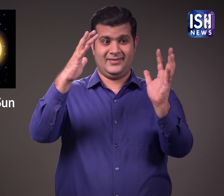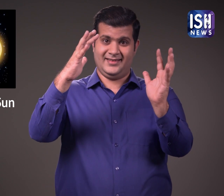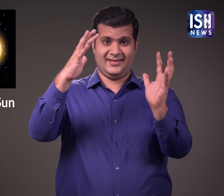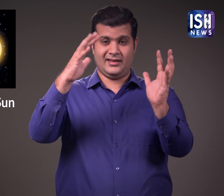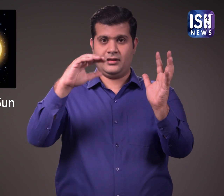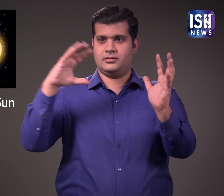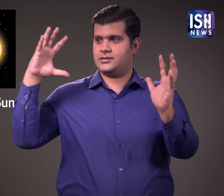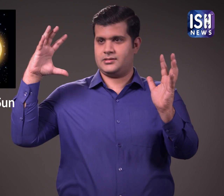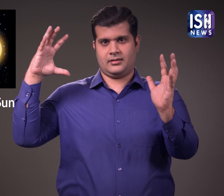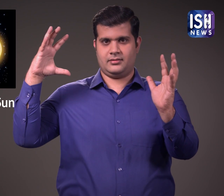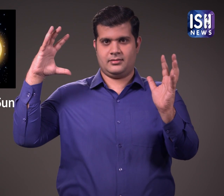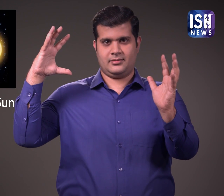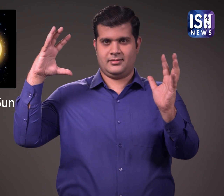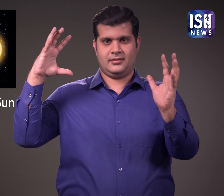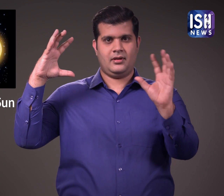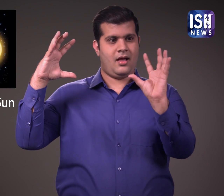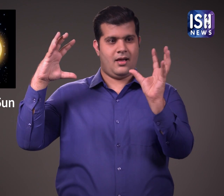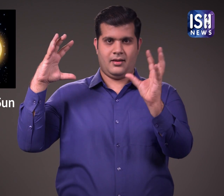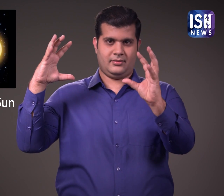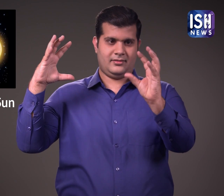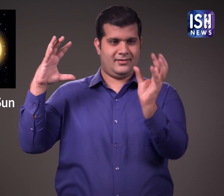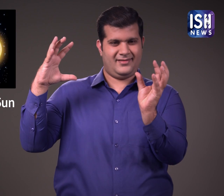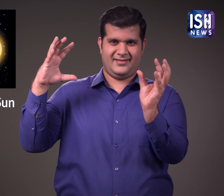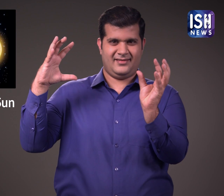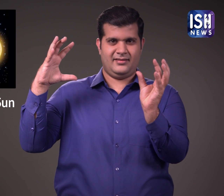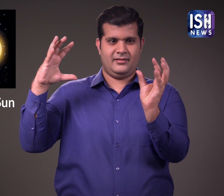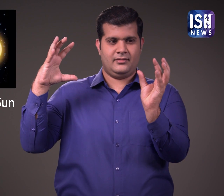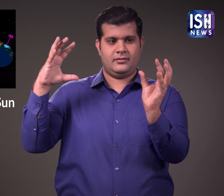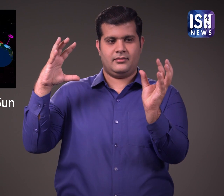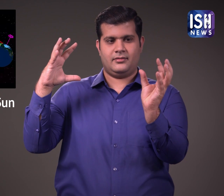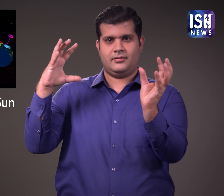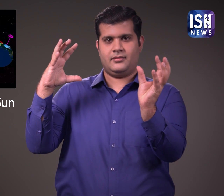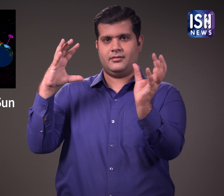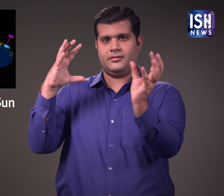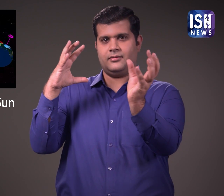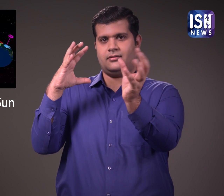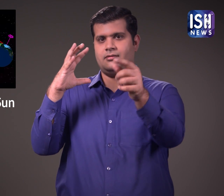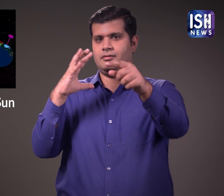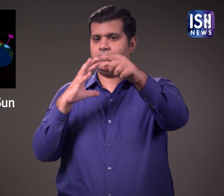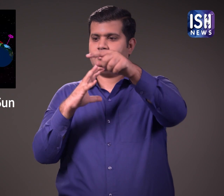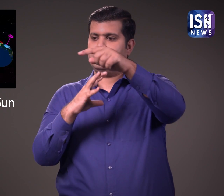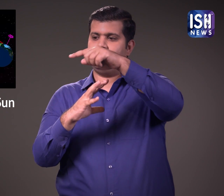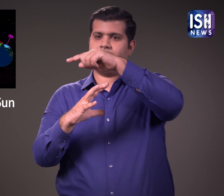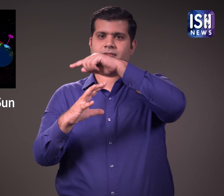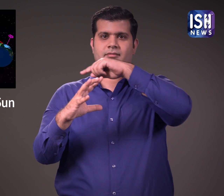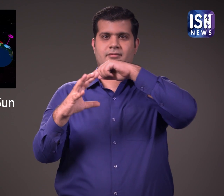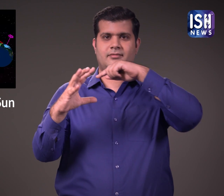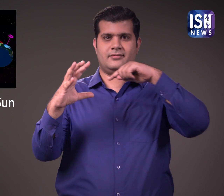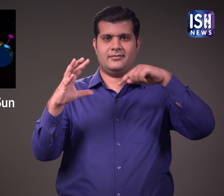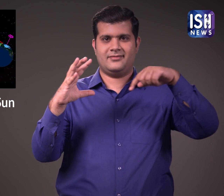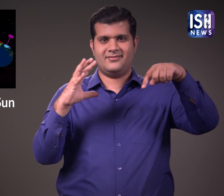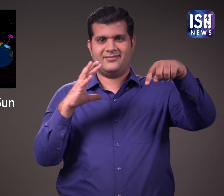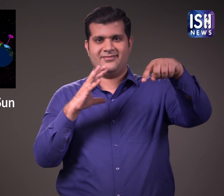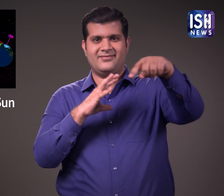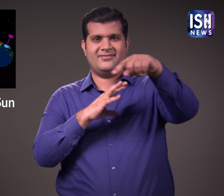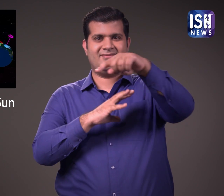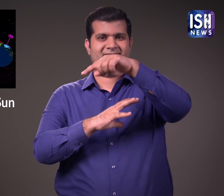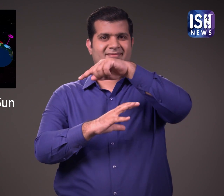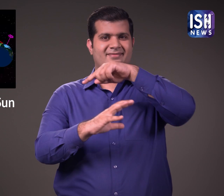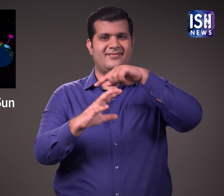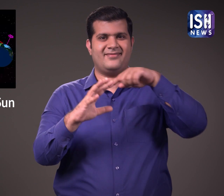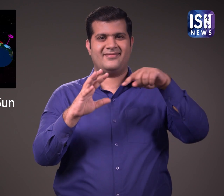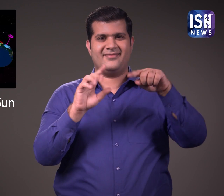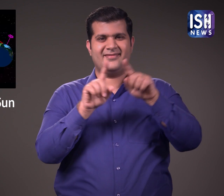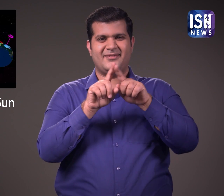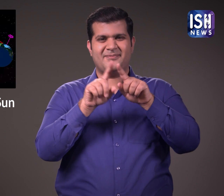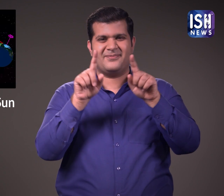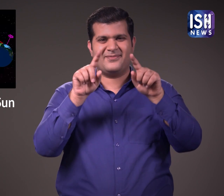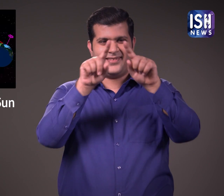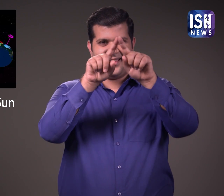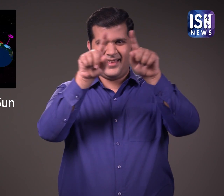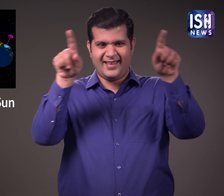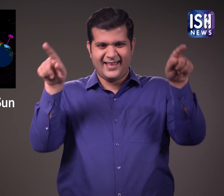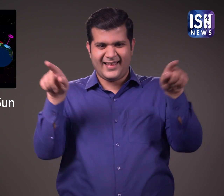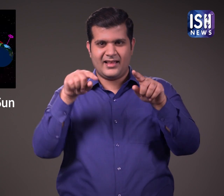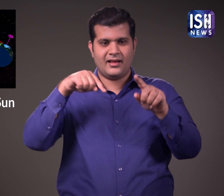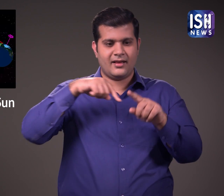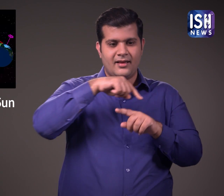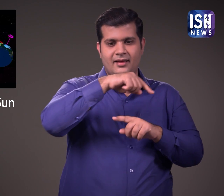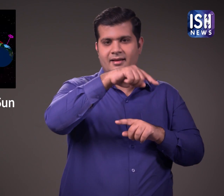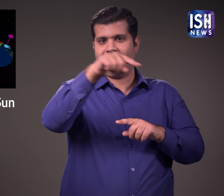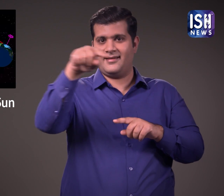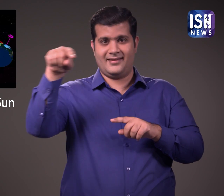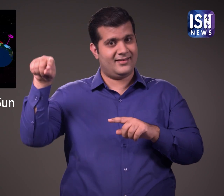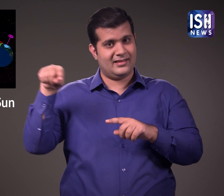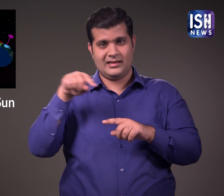The earth then revolves around the sun.